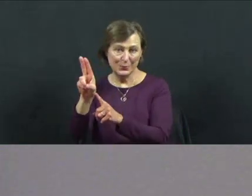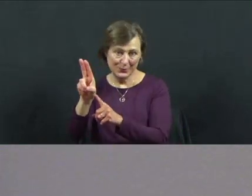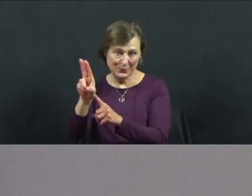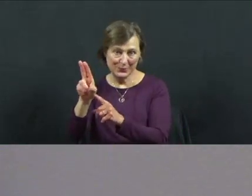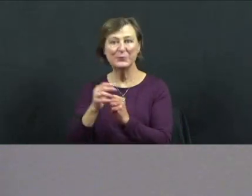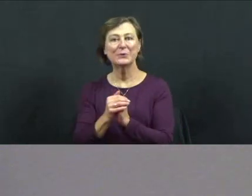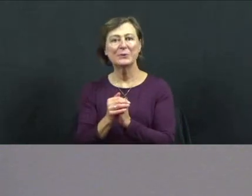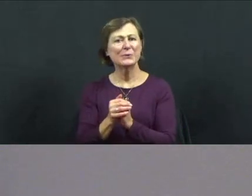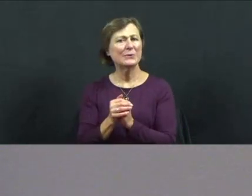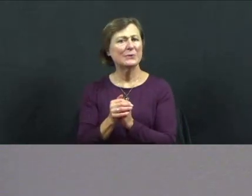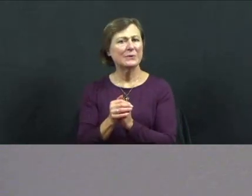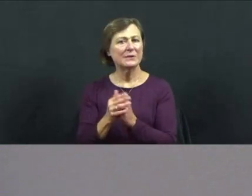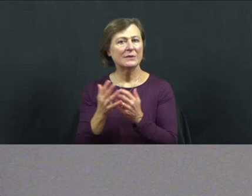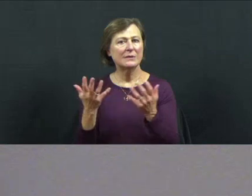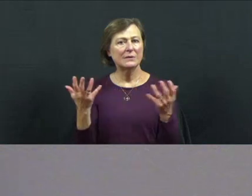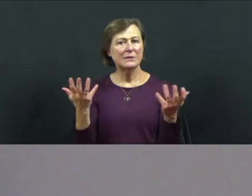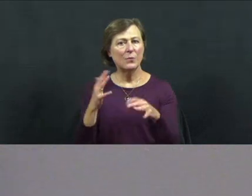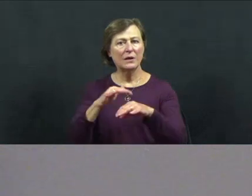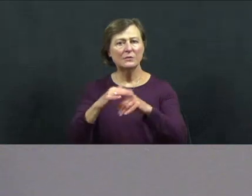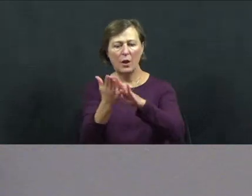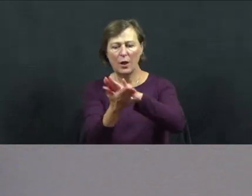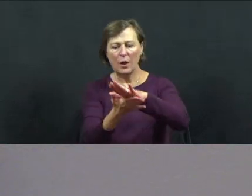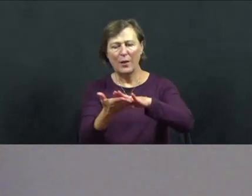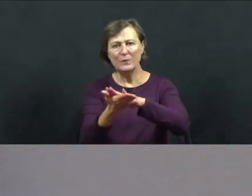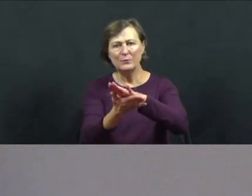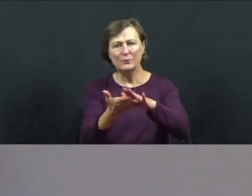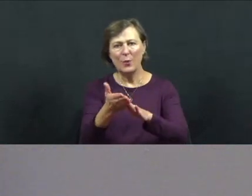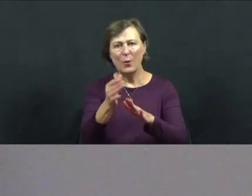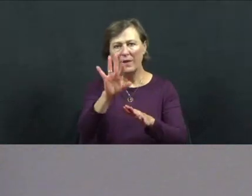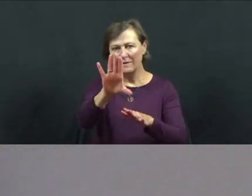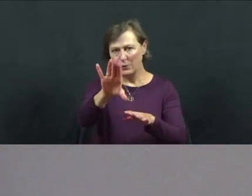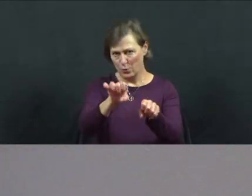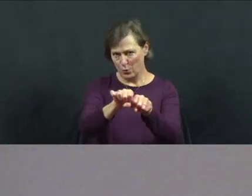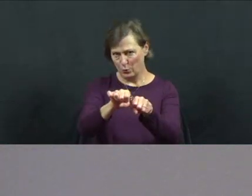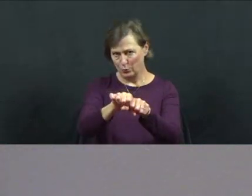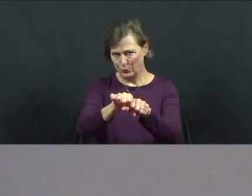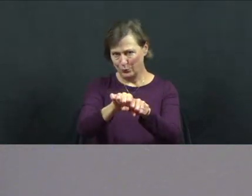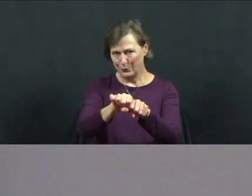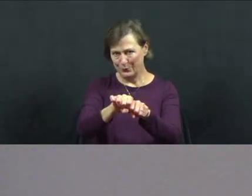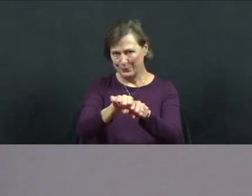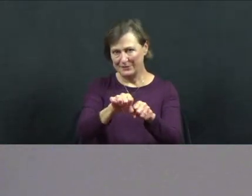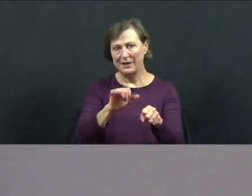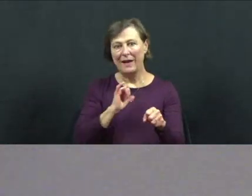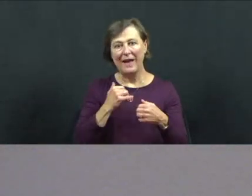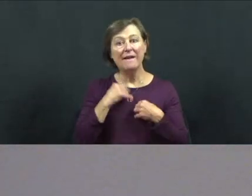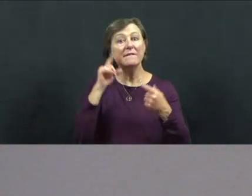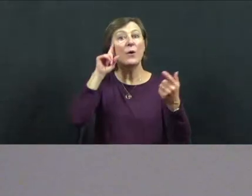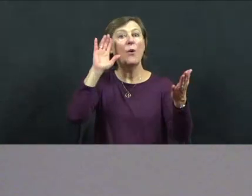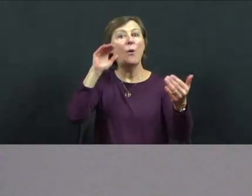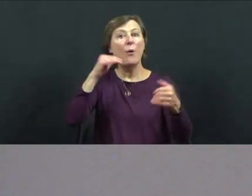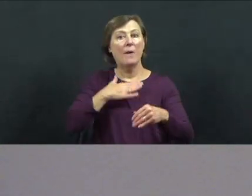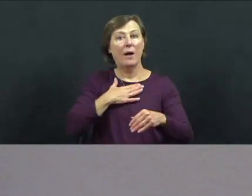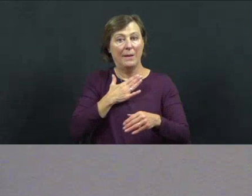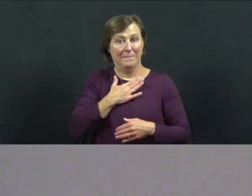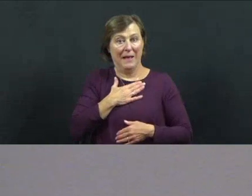What's on the soles of your shoes? I have hope on mine.